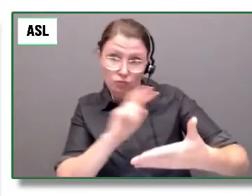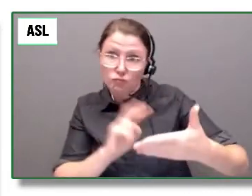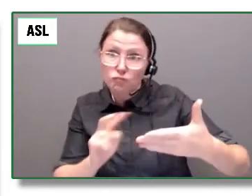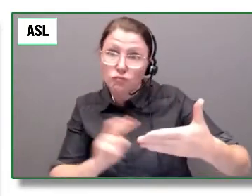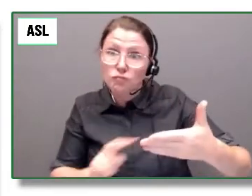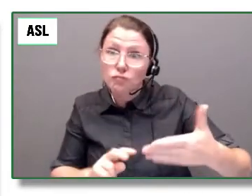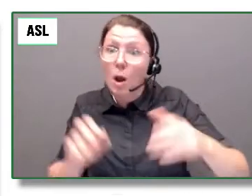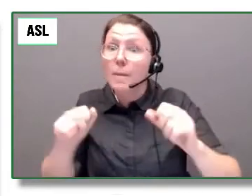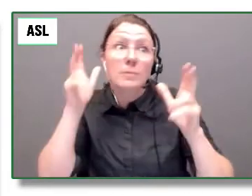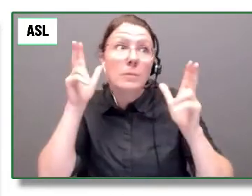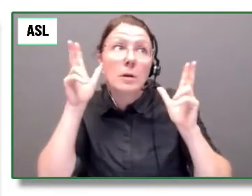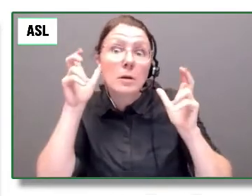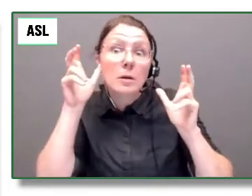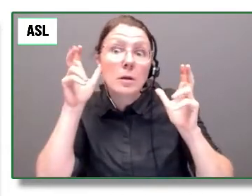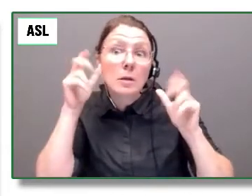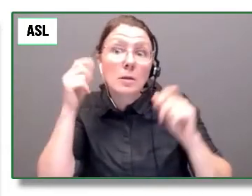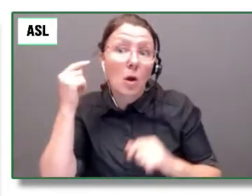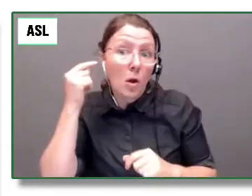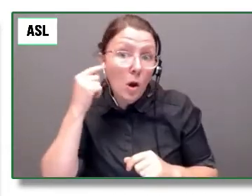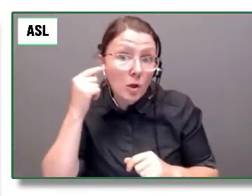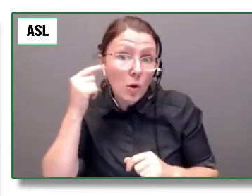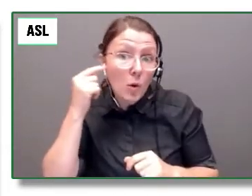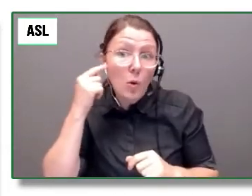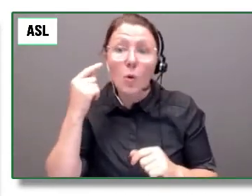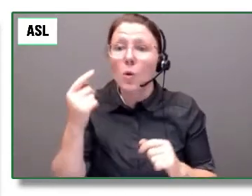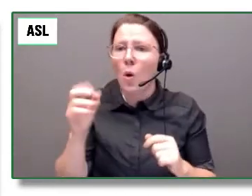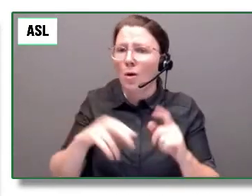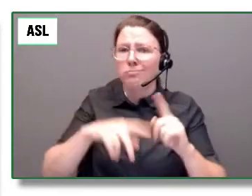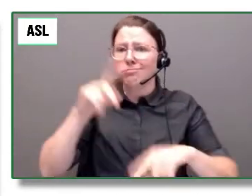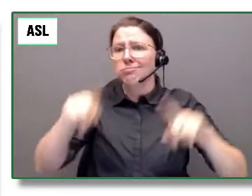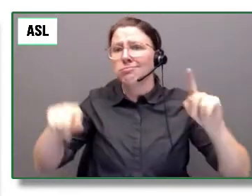through many other forms in which we share information.